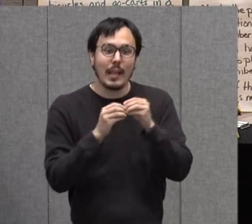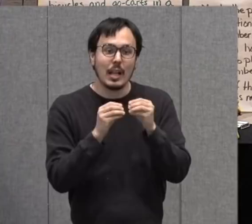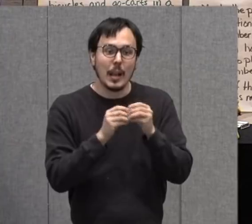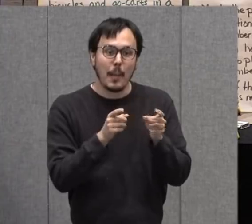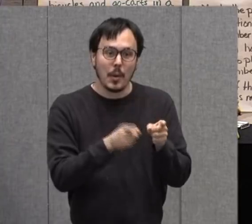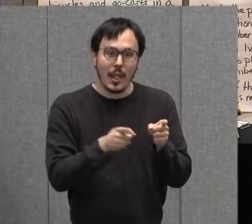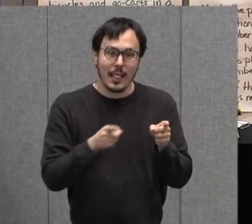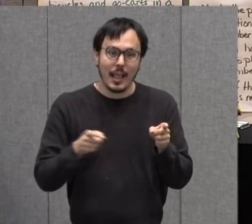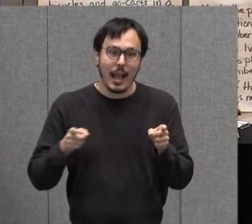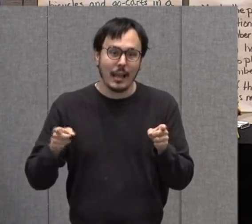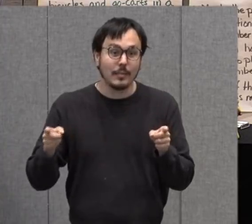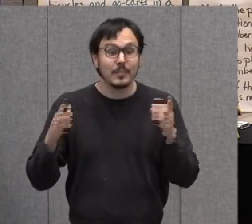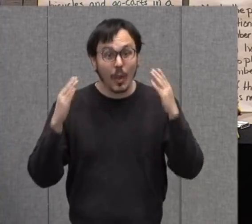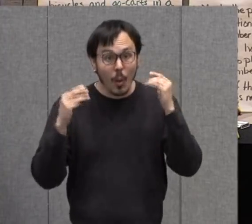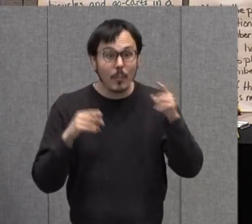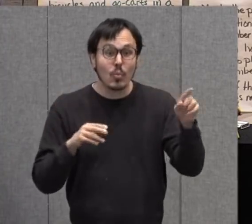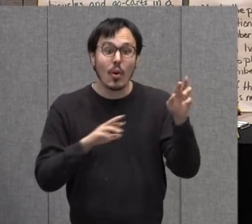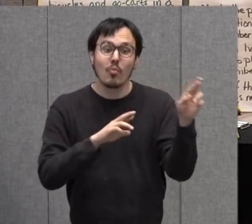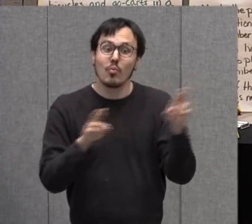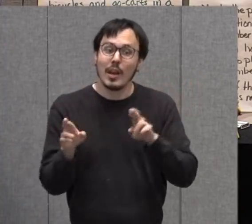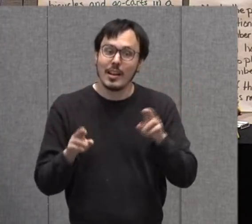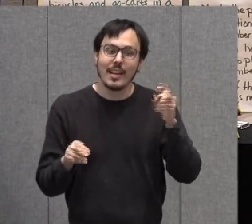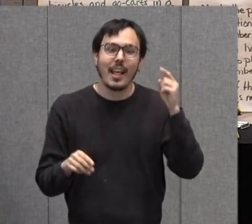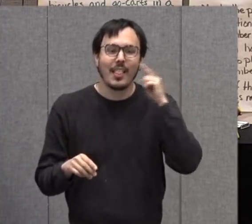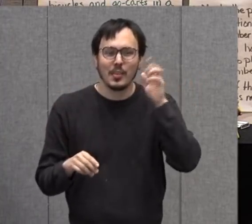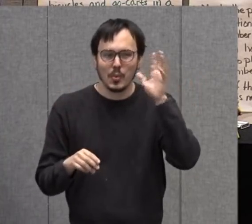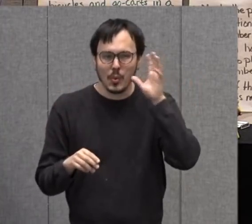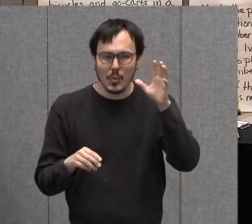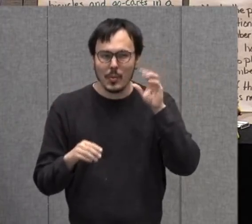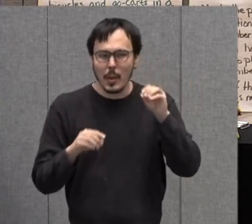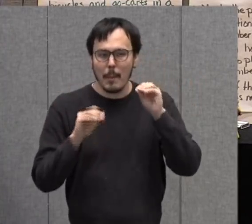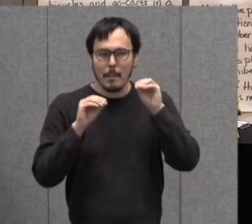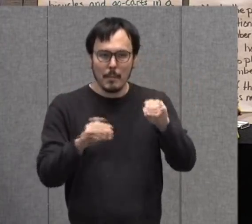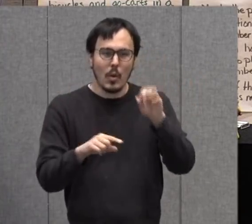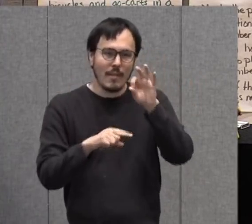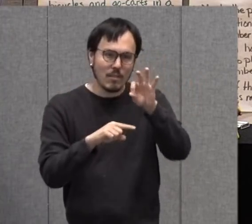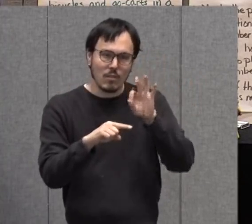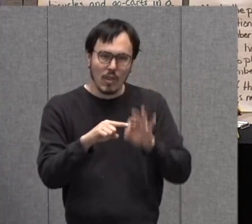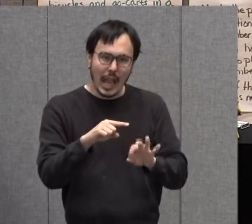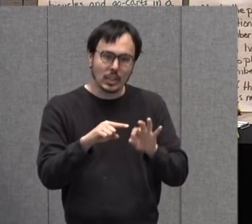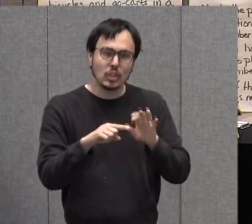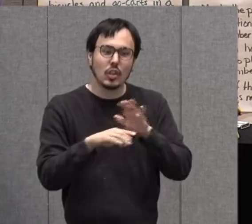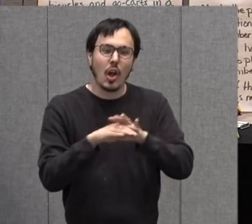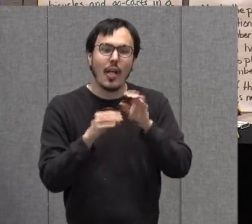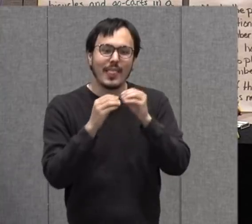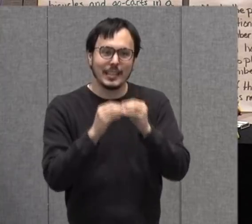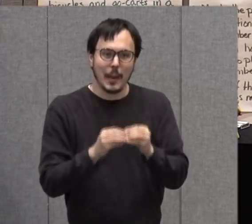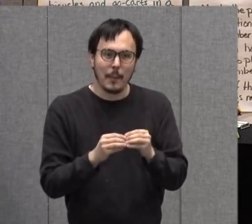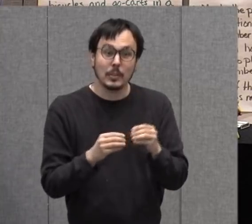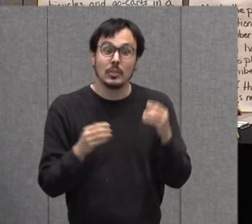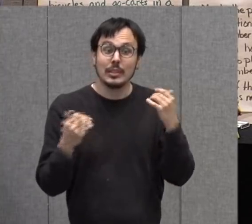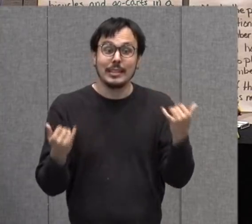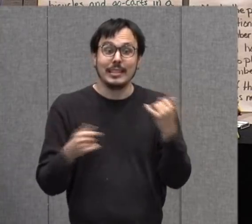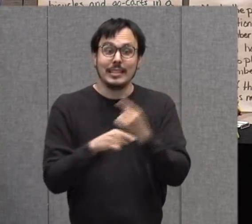And this might help you a little later. I think you're gonna be placing some fractions on number lines a little later in today's lesson.